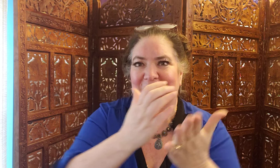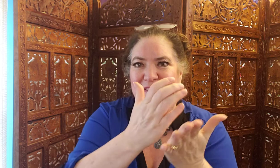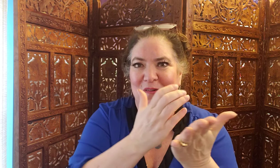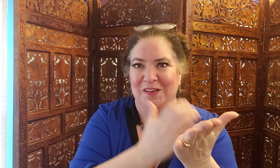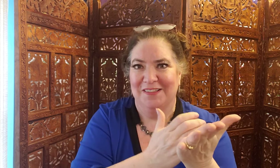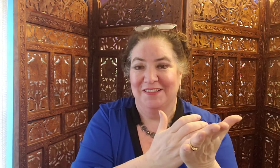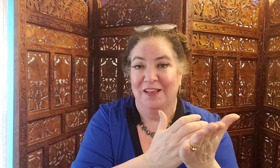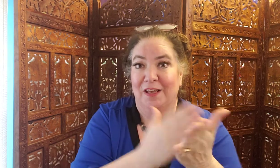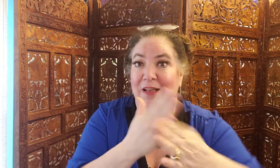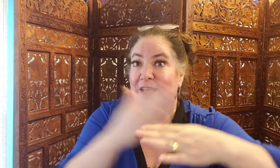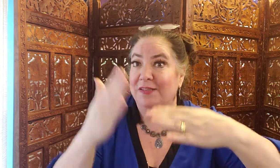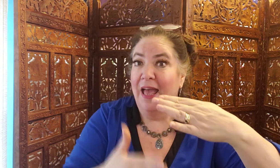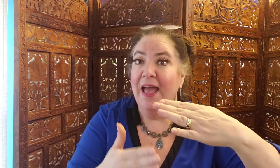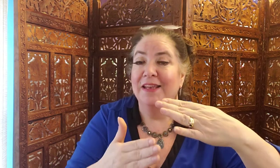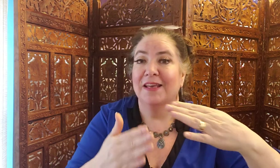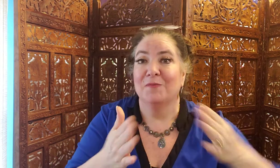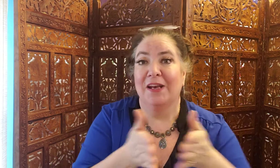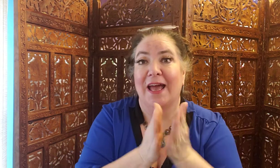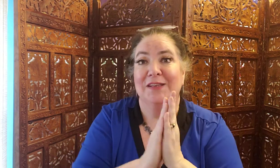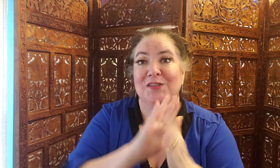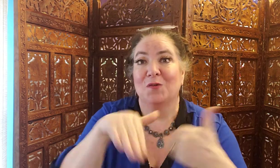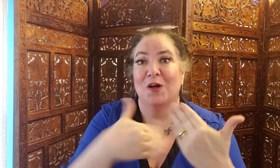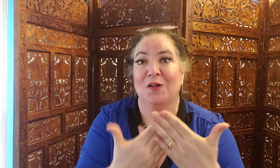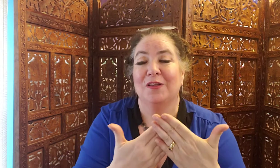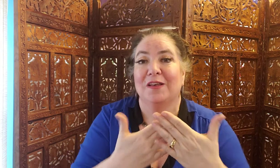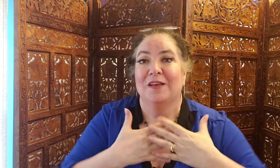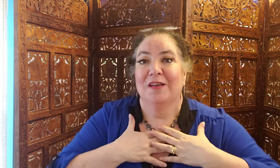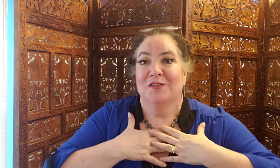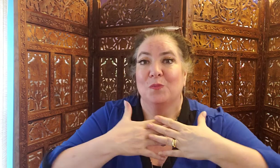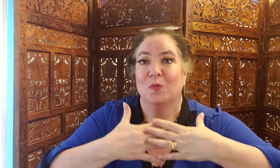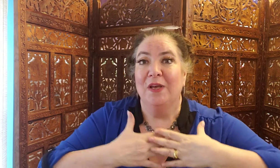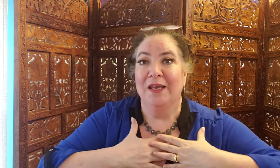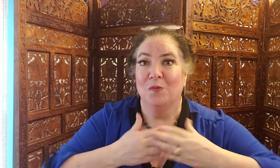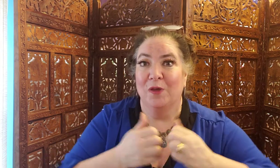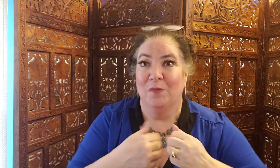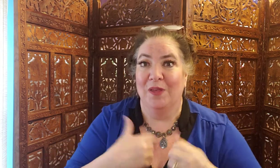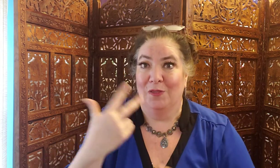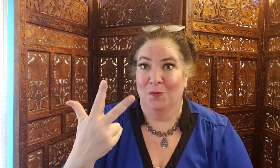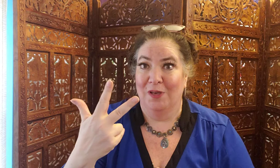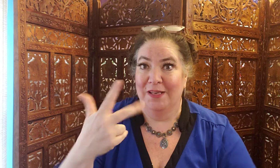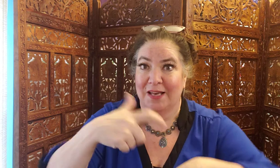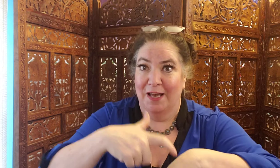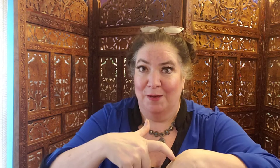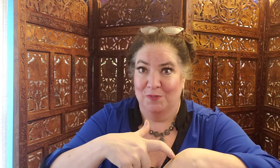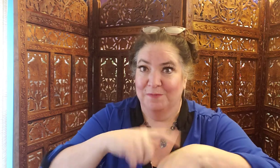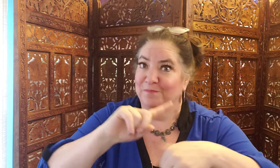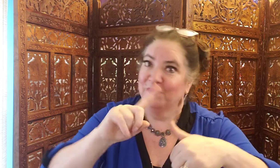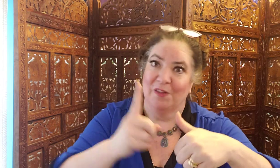in the course. Now to end, I'm going to ask you all to breathe with me three times. The